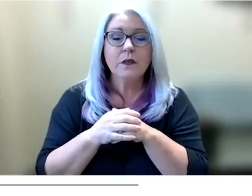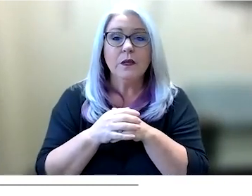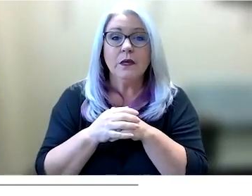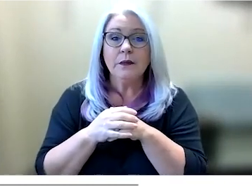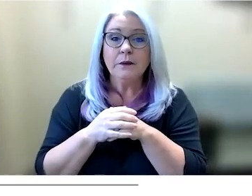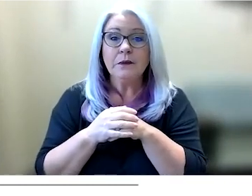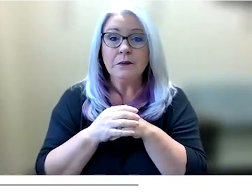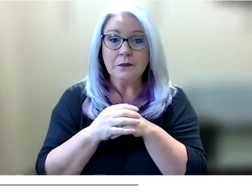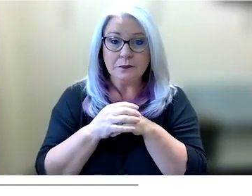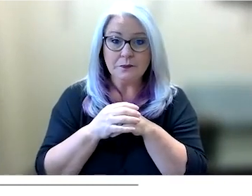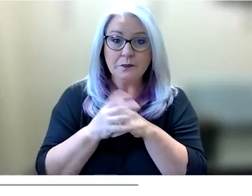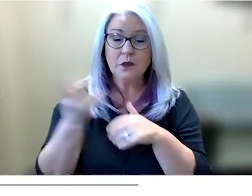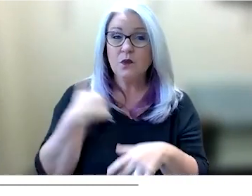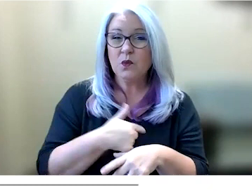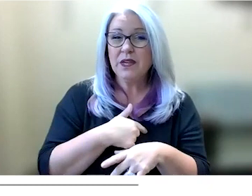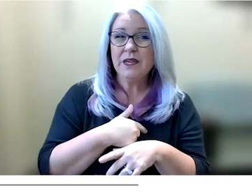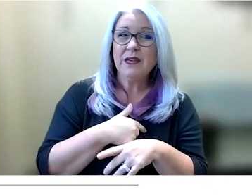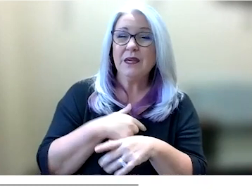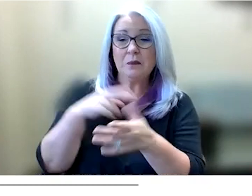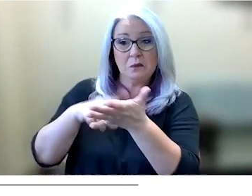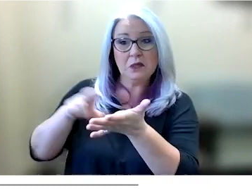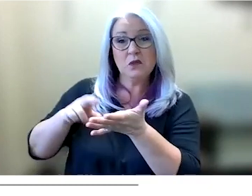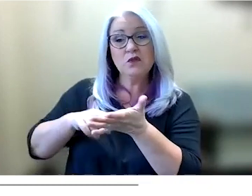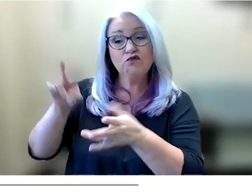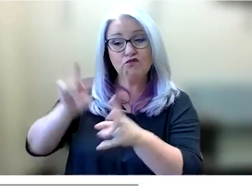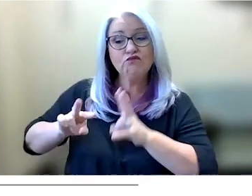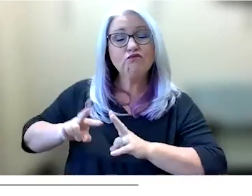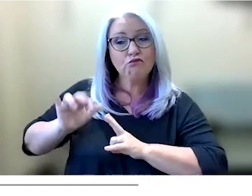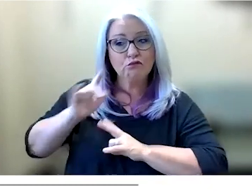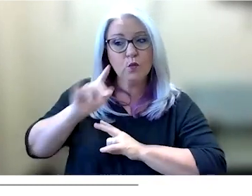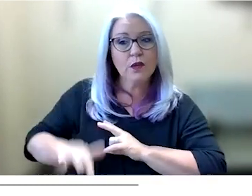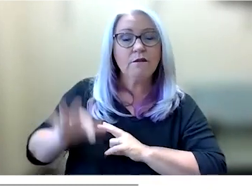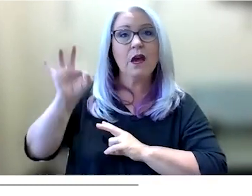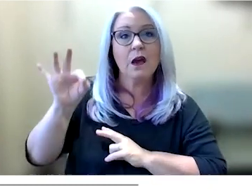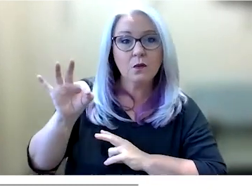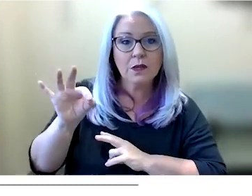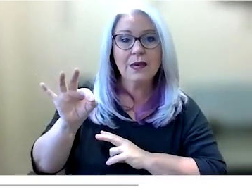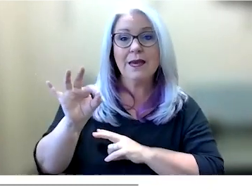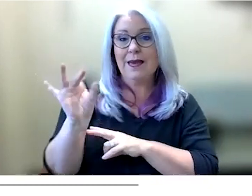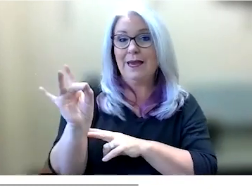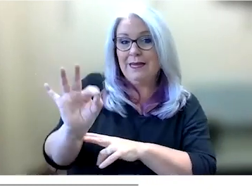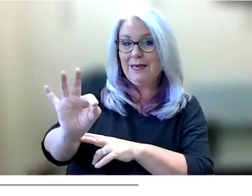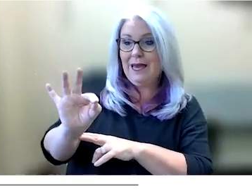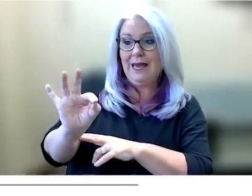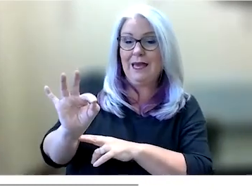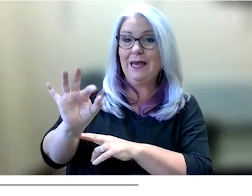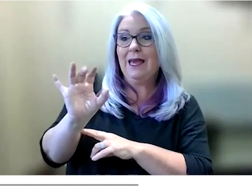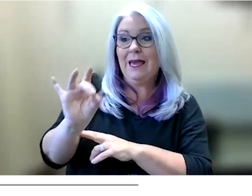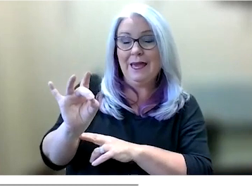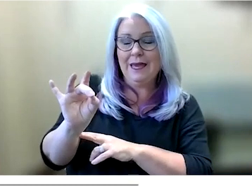vast majority 85.9% people with long COVID experience relapses with a lot of common triggers